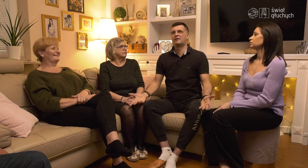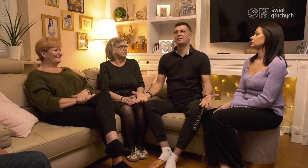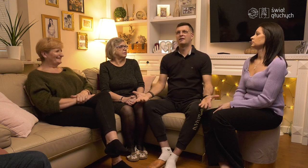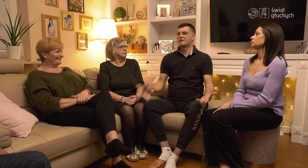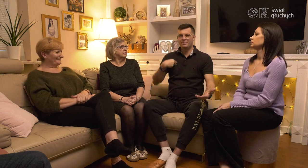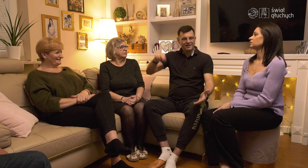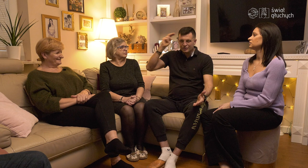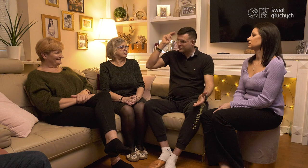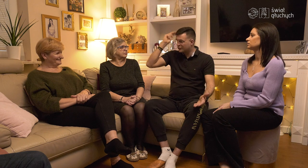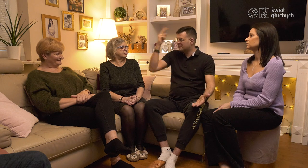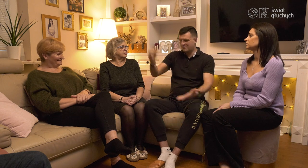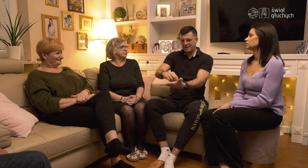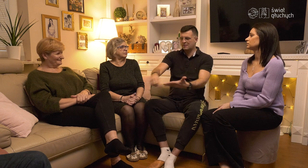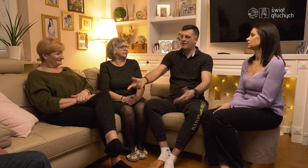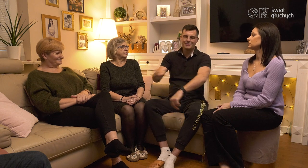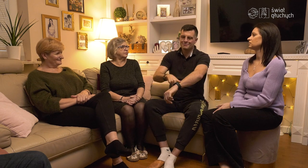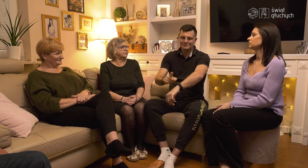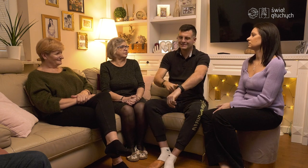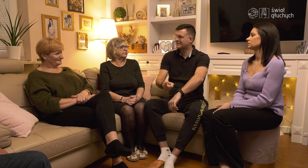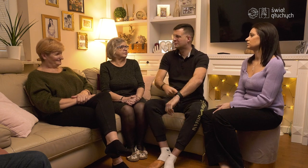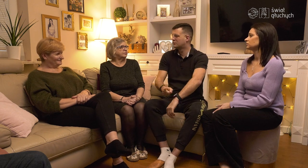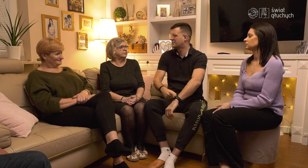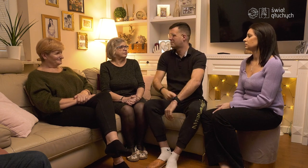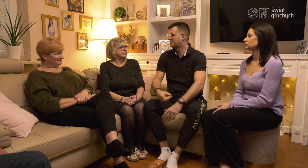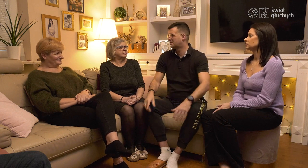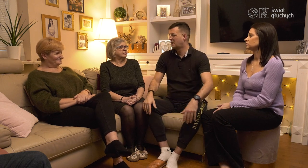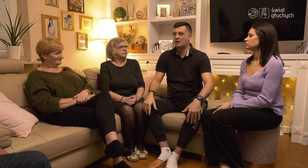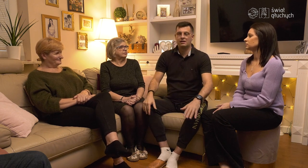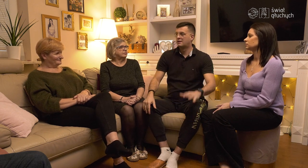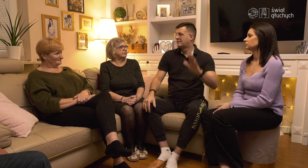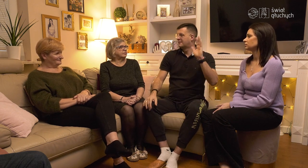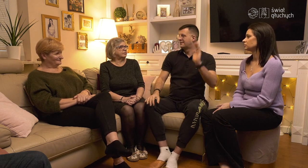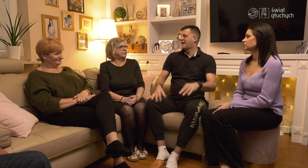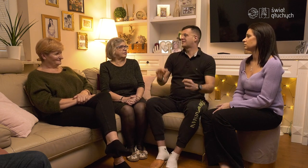"I don't understand, please write on a piece of paper," and the doctor said he didn't have time for that! It was like this.